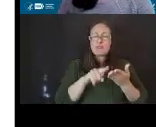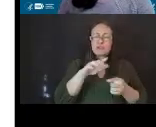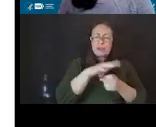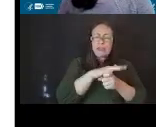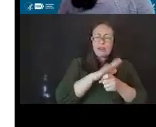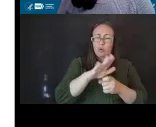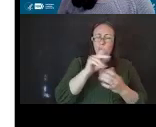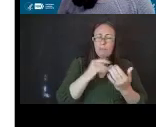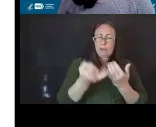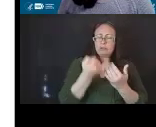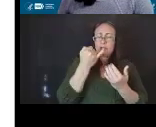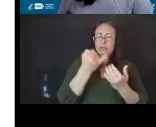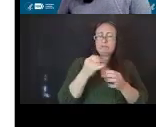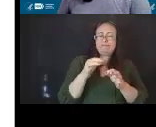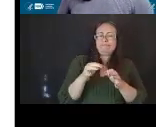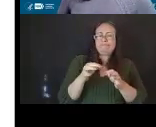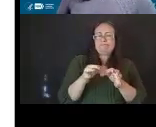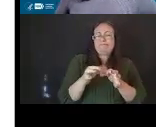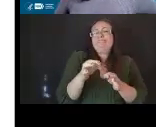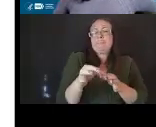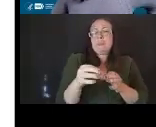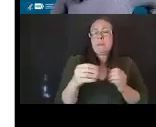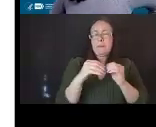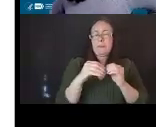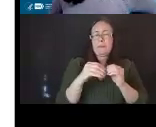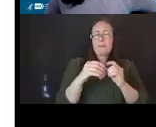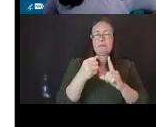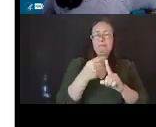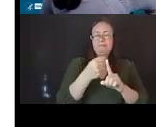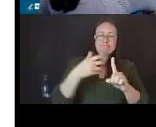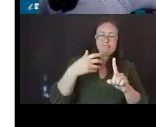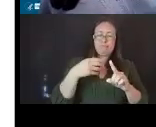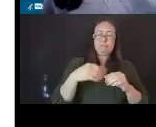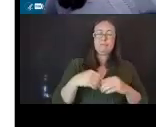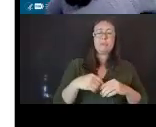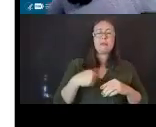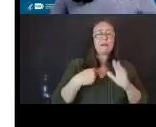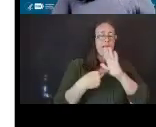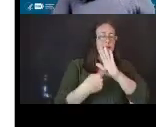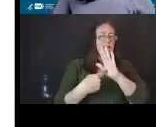Okay, additional funding, the diversity supplements,